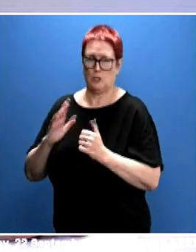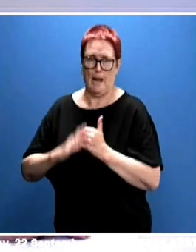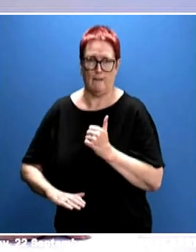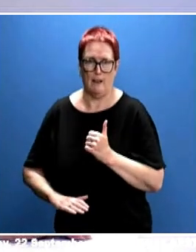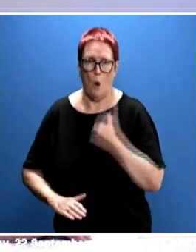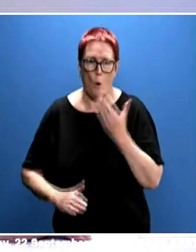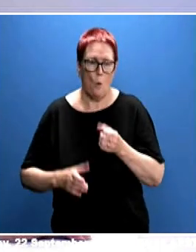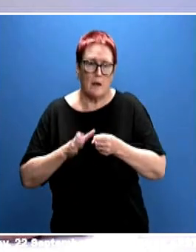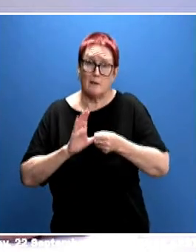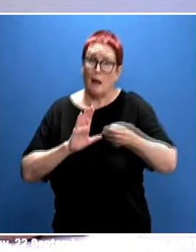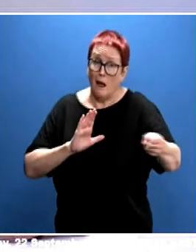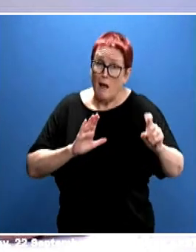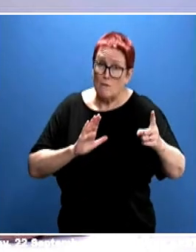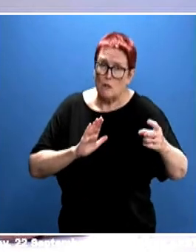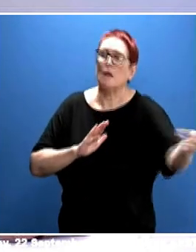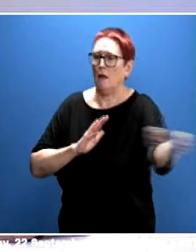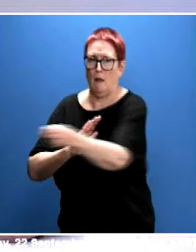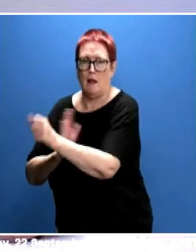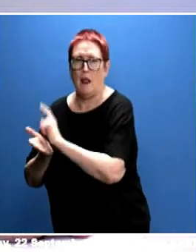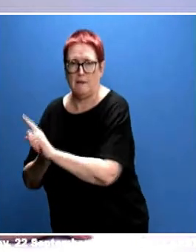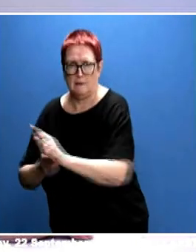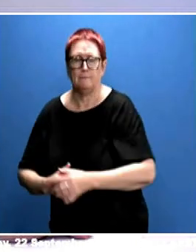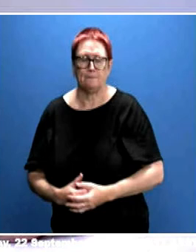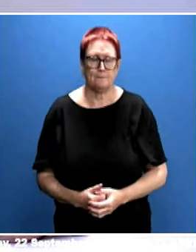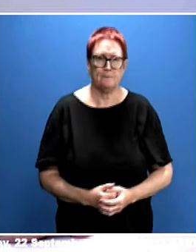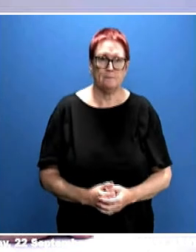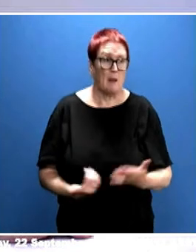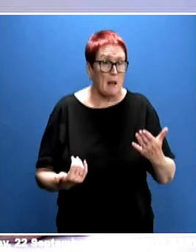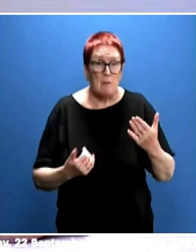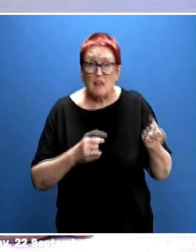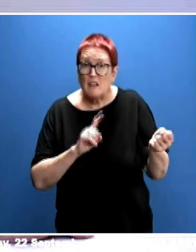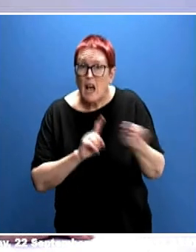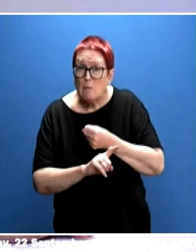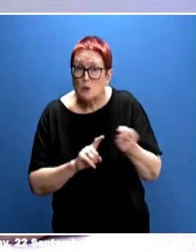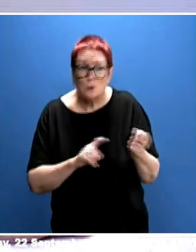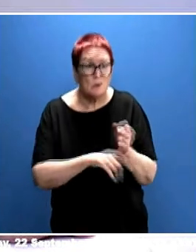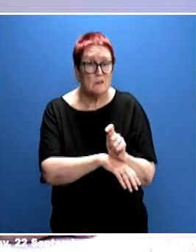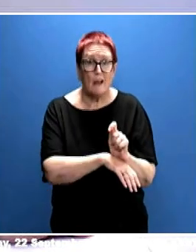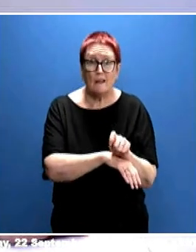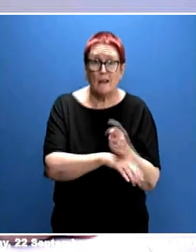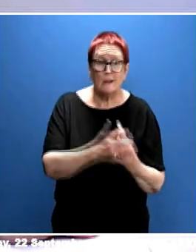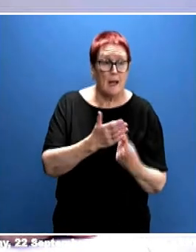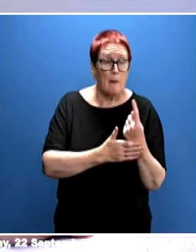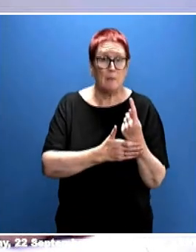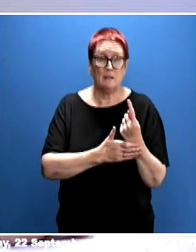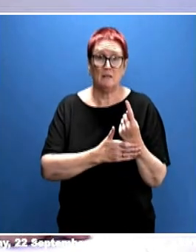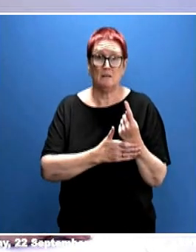you've just traced through the example you gave. It can be the abuse and neglect the child may have suffered in their